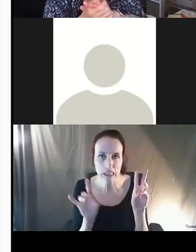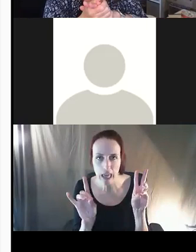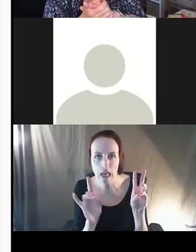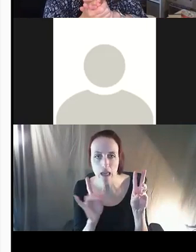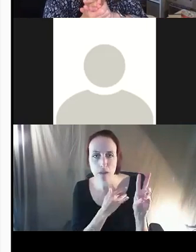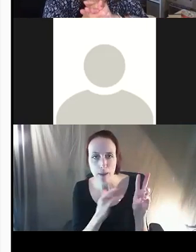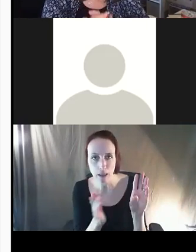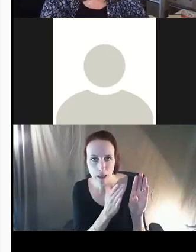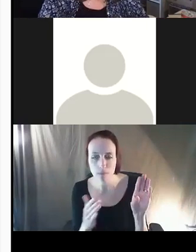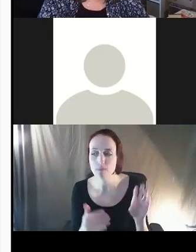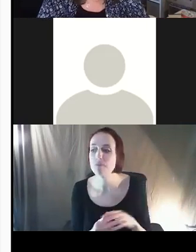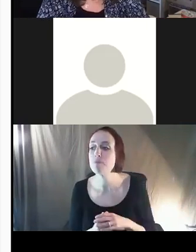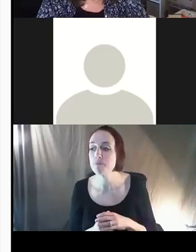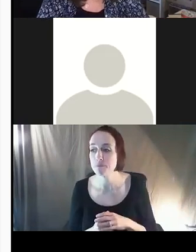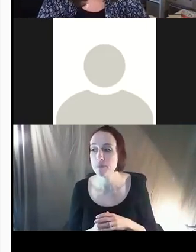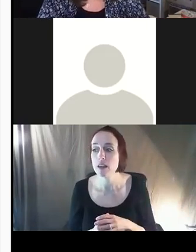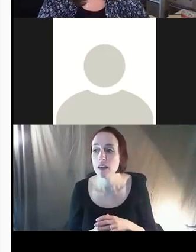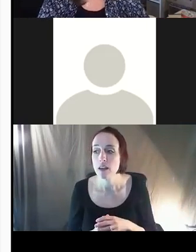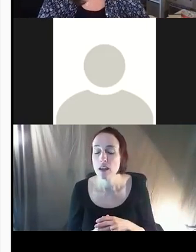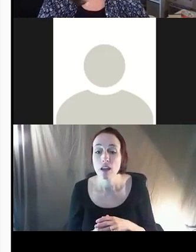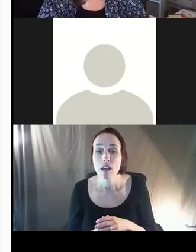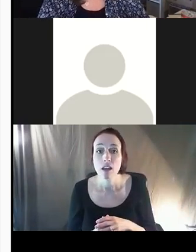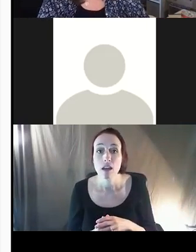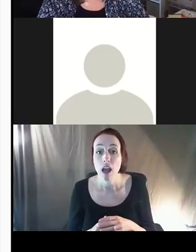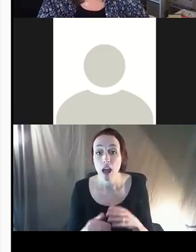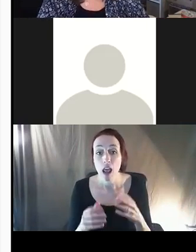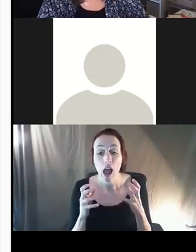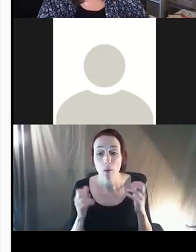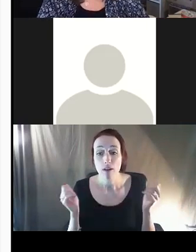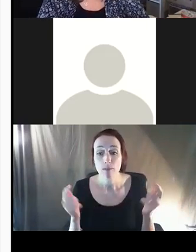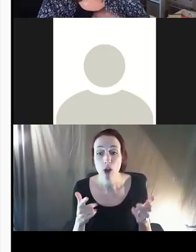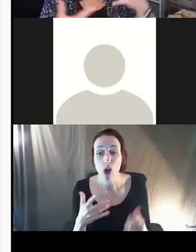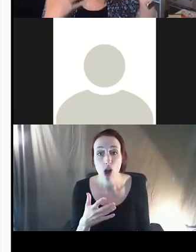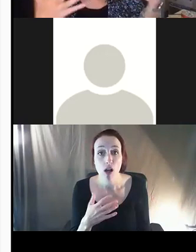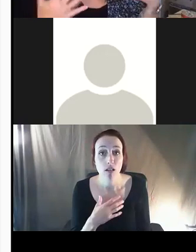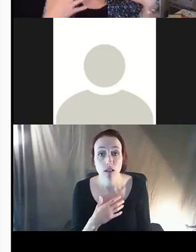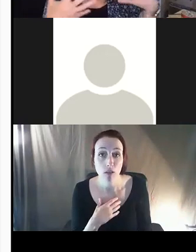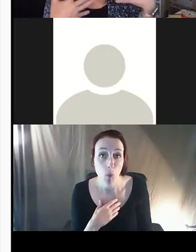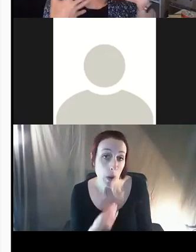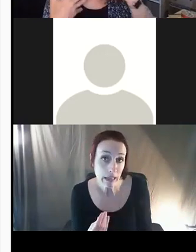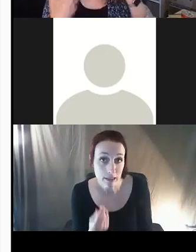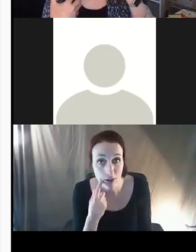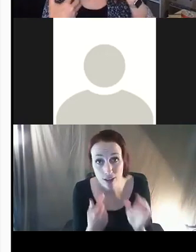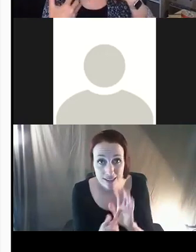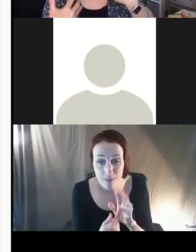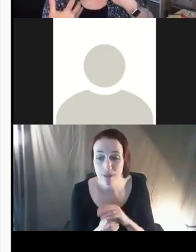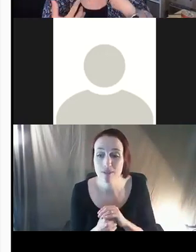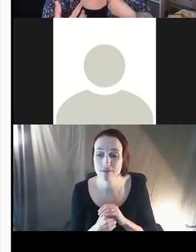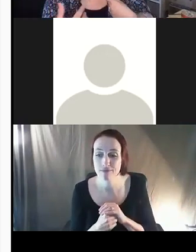You know what, I want it to be all white. I won't force myself to do it.